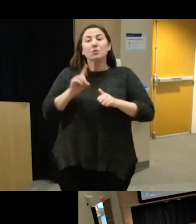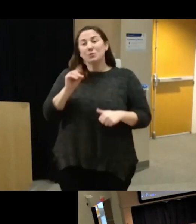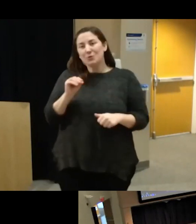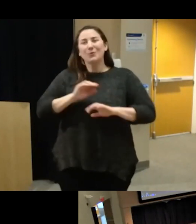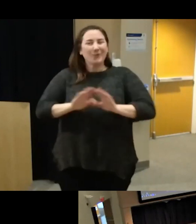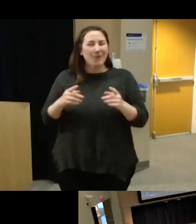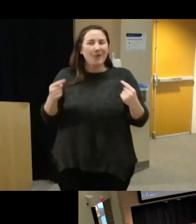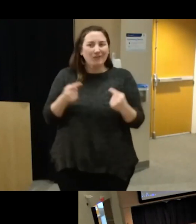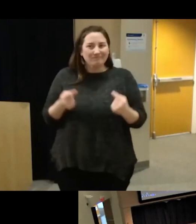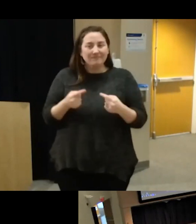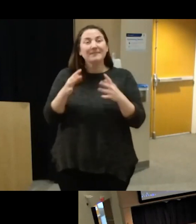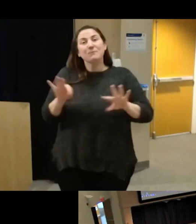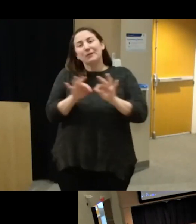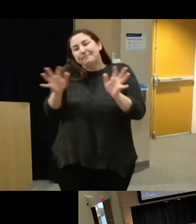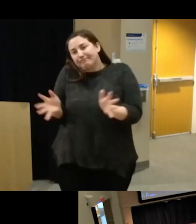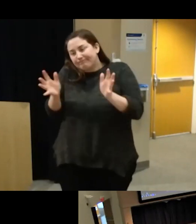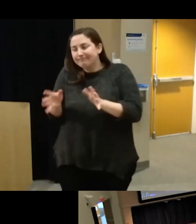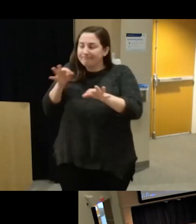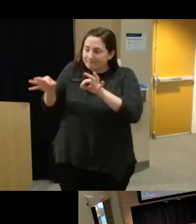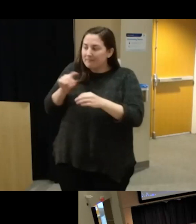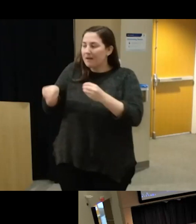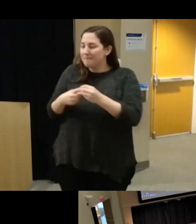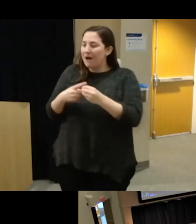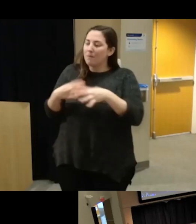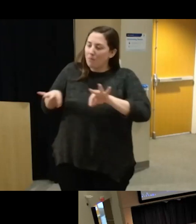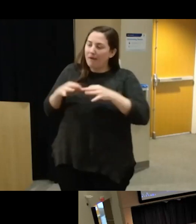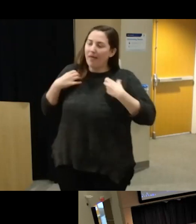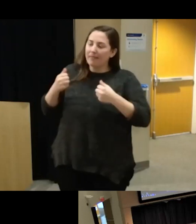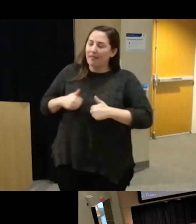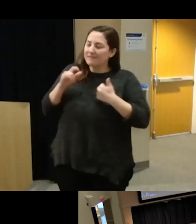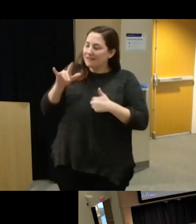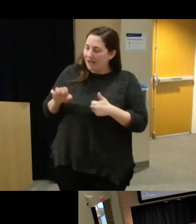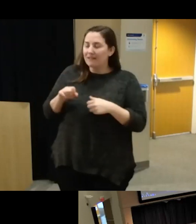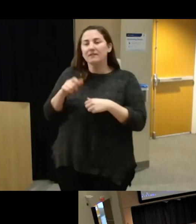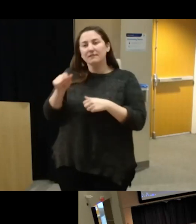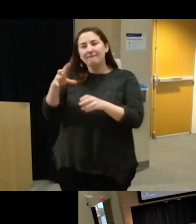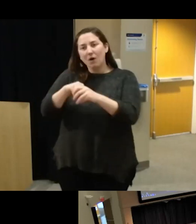have healthy lifestyle instruction and have them engage in some lifestyle program, but don't wait